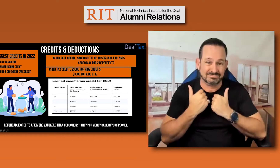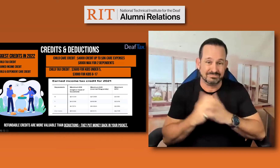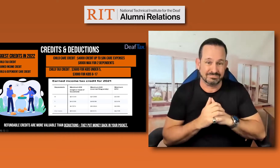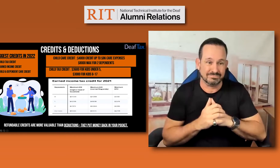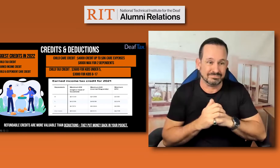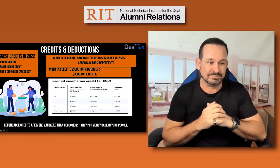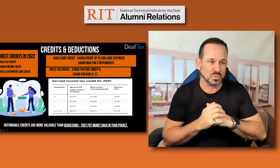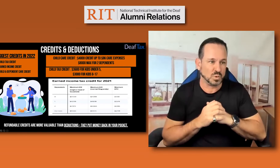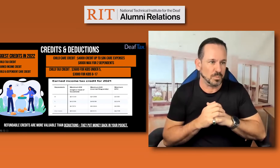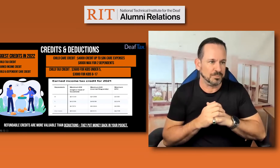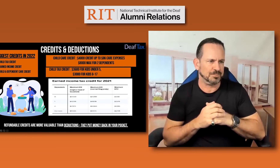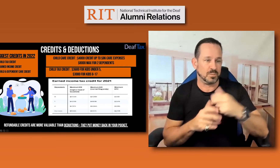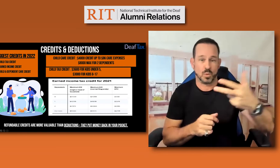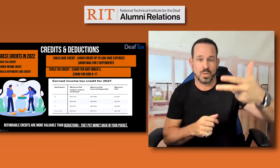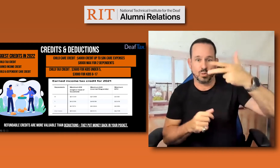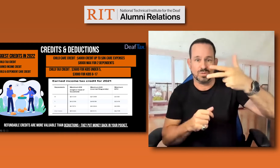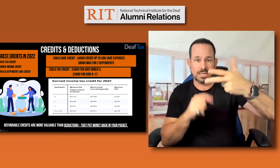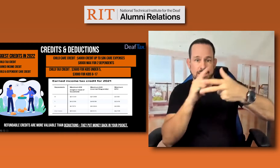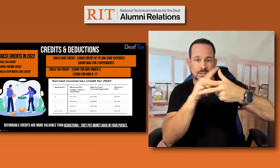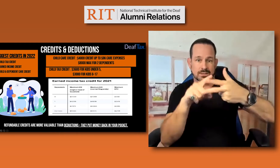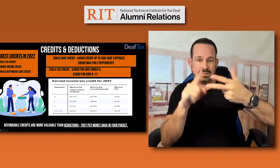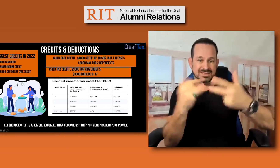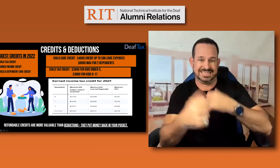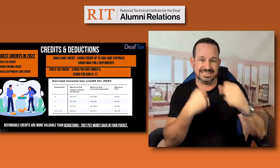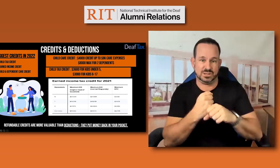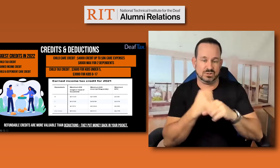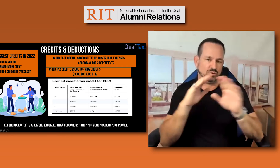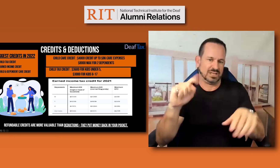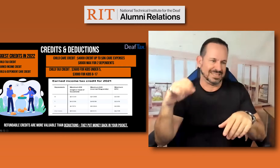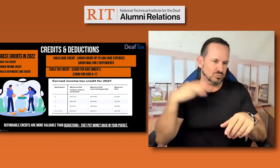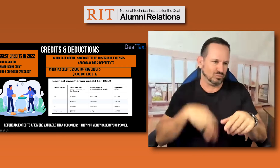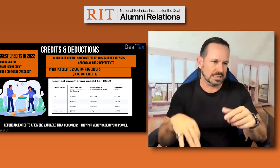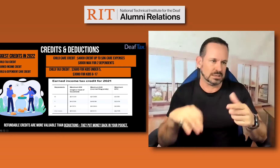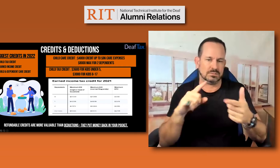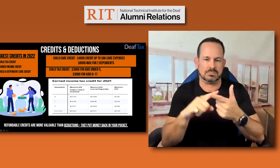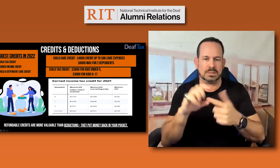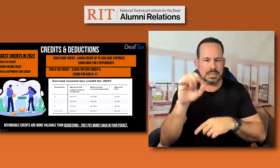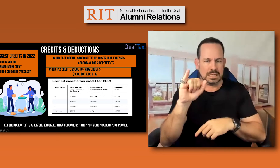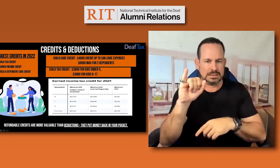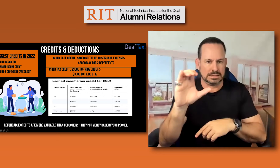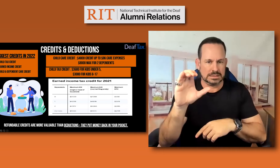There are also options for stimulus to increase someone's welfare.